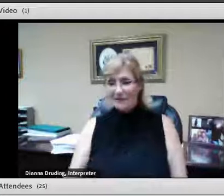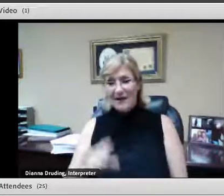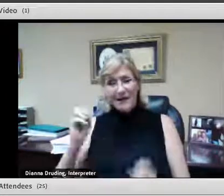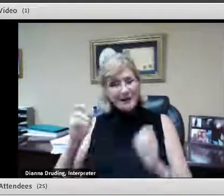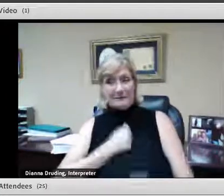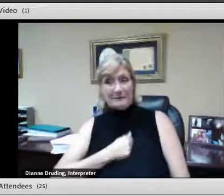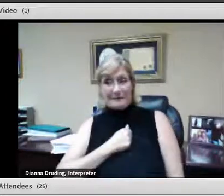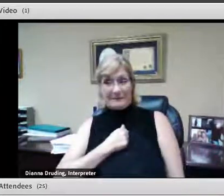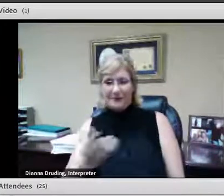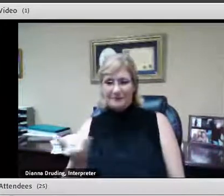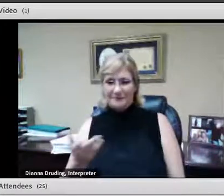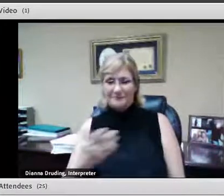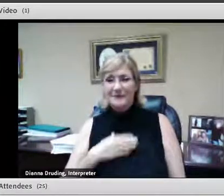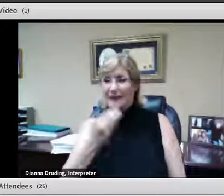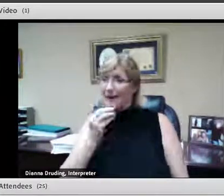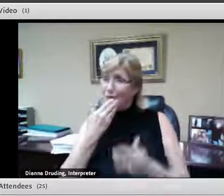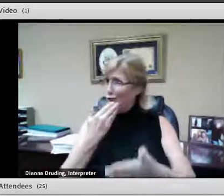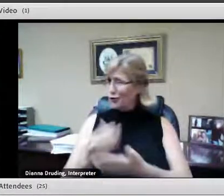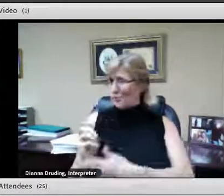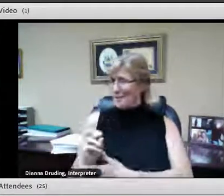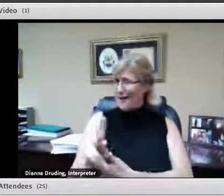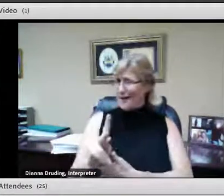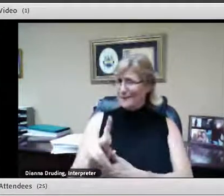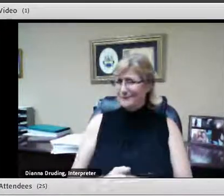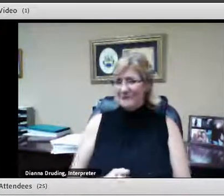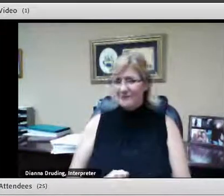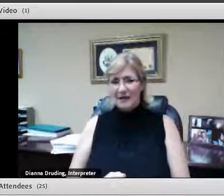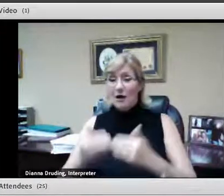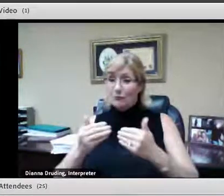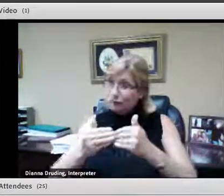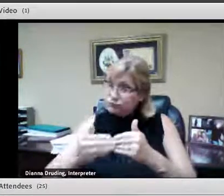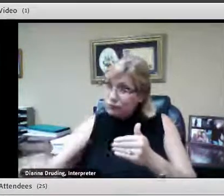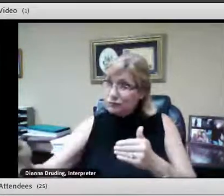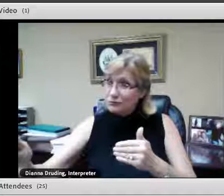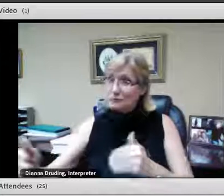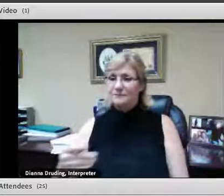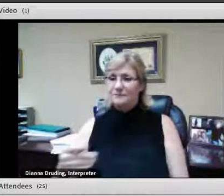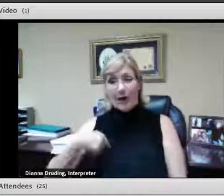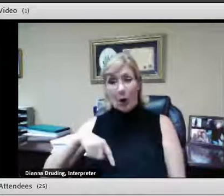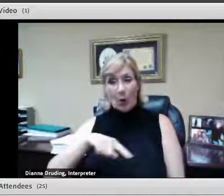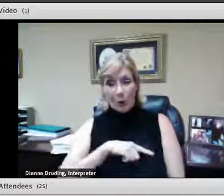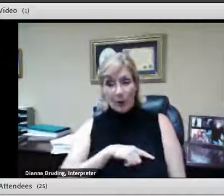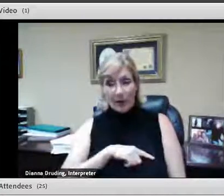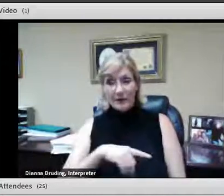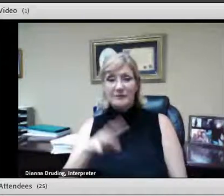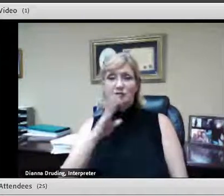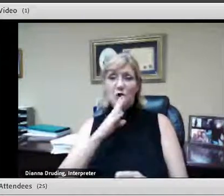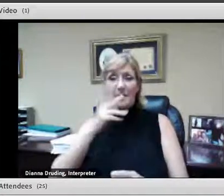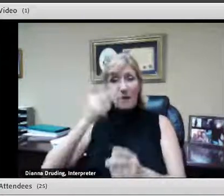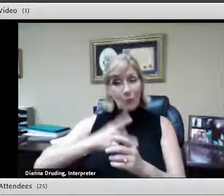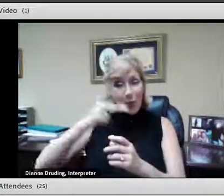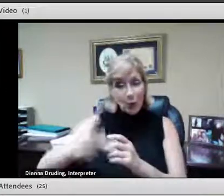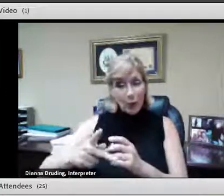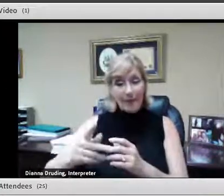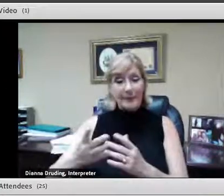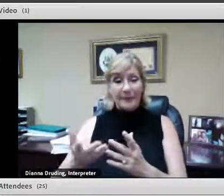All right. Good to be back. All right, so, carrying on here, we are talking about programming, and now we're getting into some electronics.